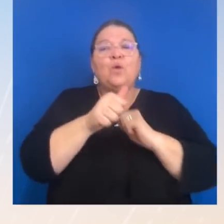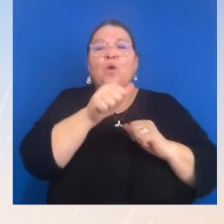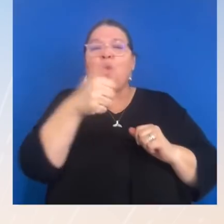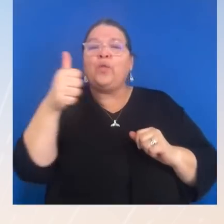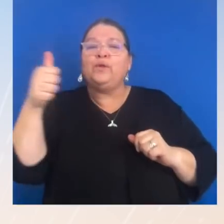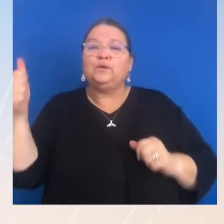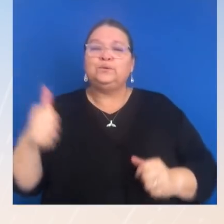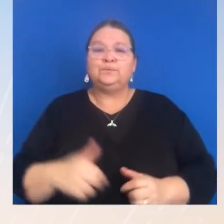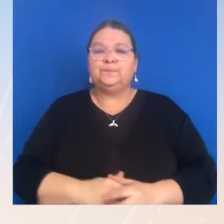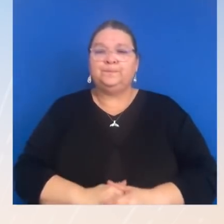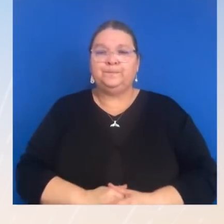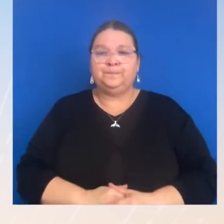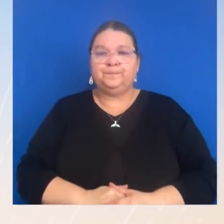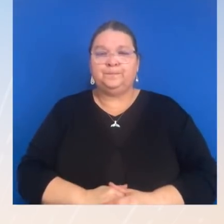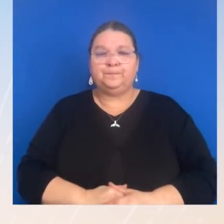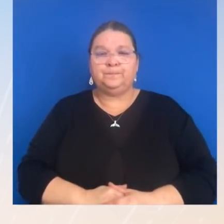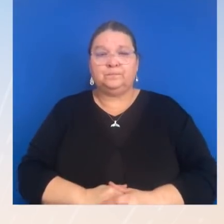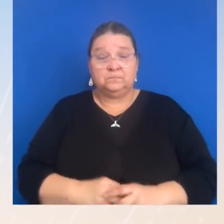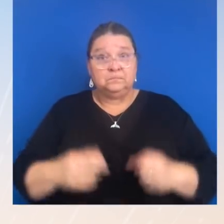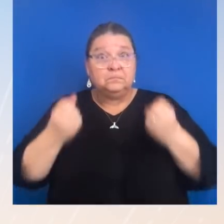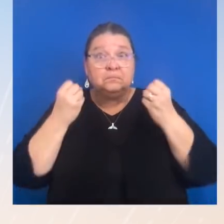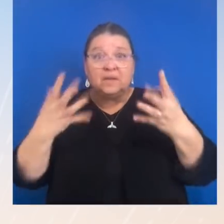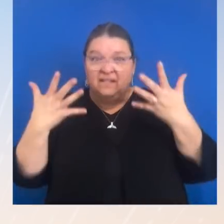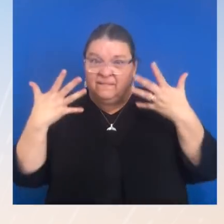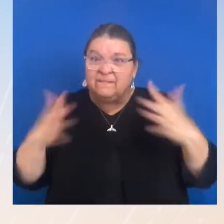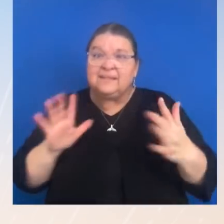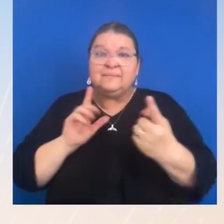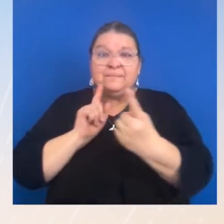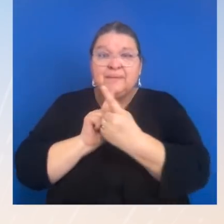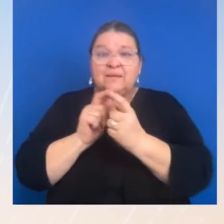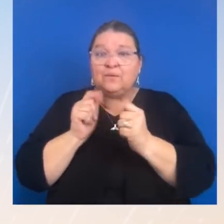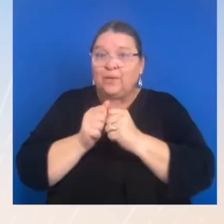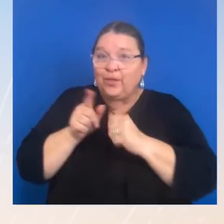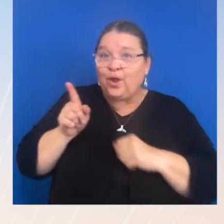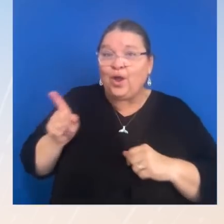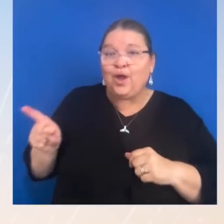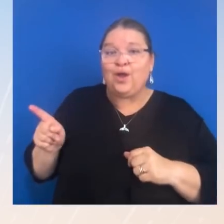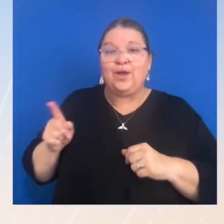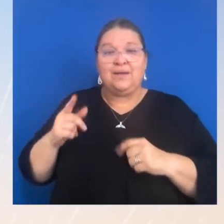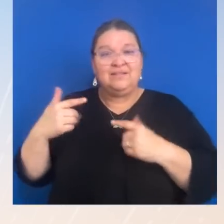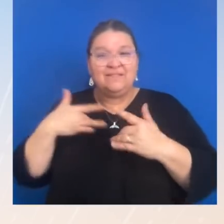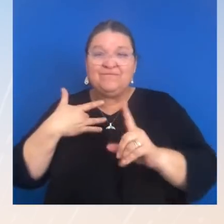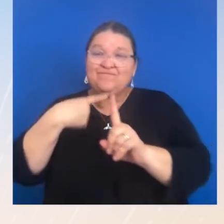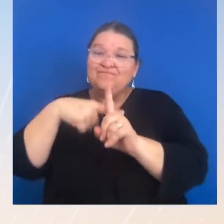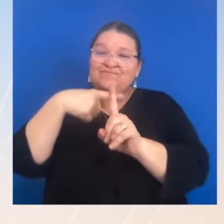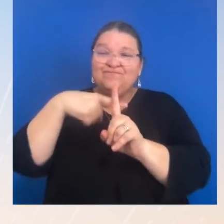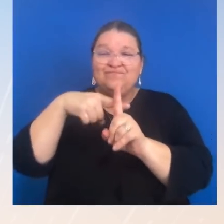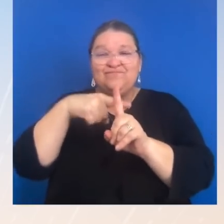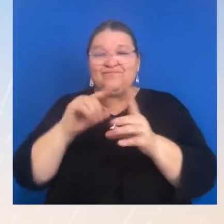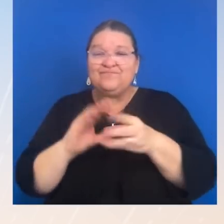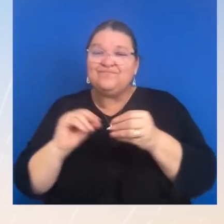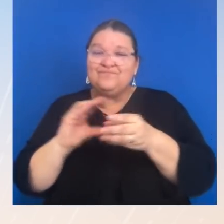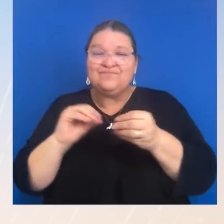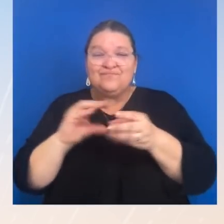their meetings with her after that, so I think that gives the best assessment of how things are going: quite well. Go ahead. The Press: Thanks, Jen.